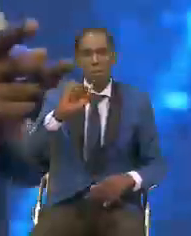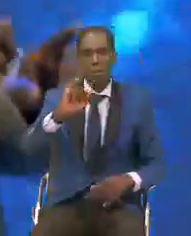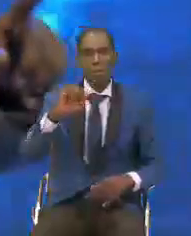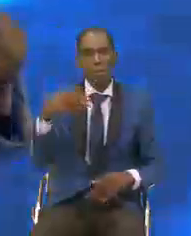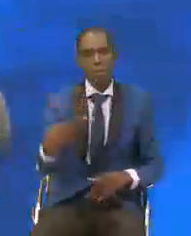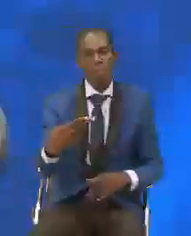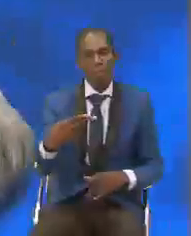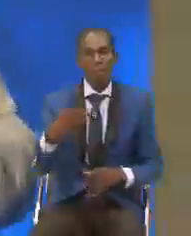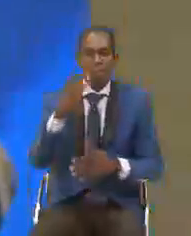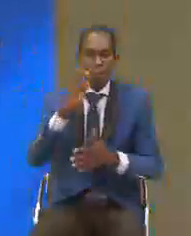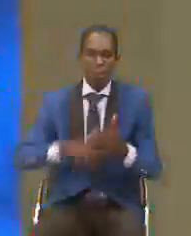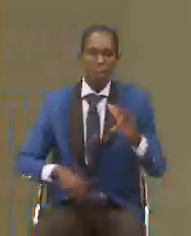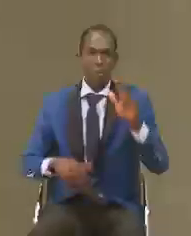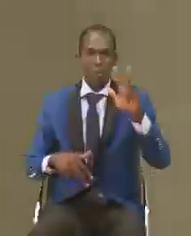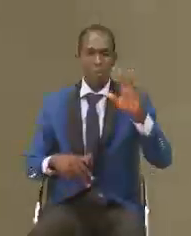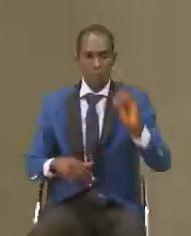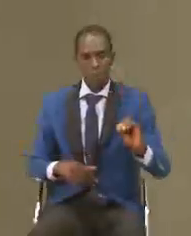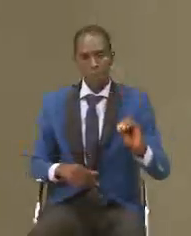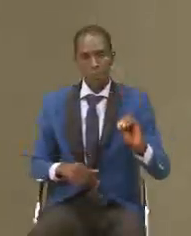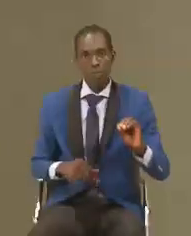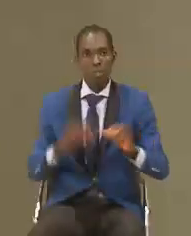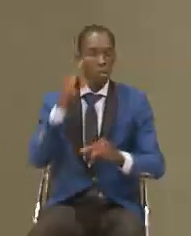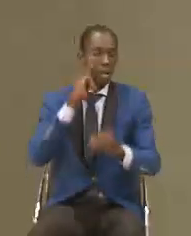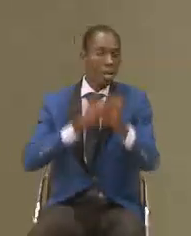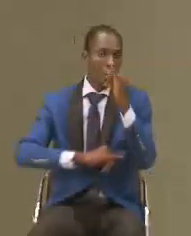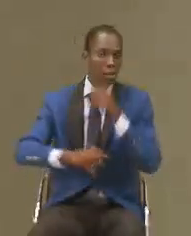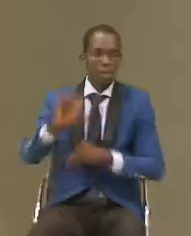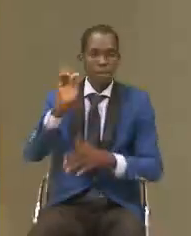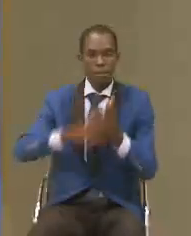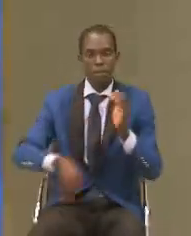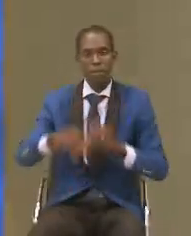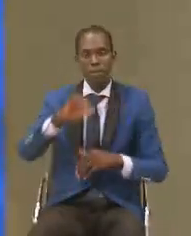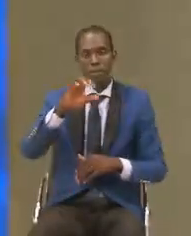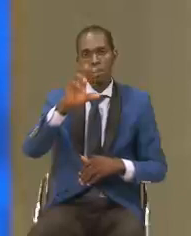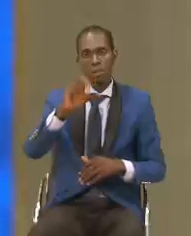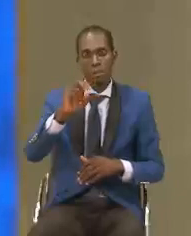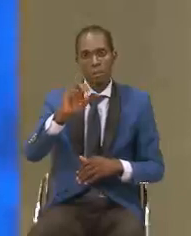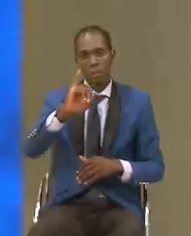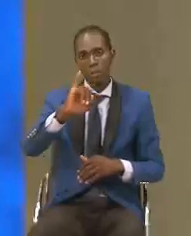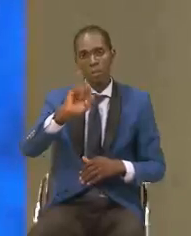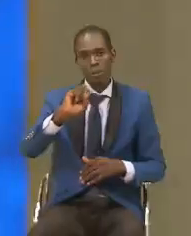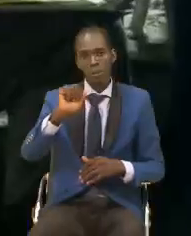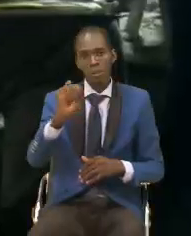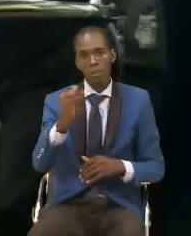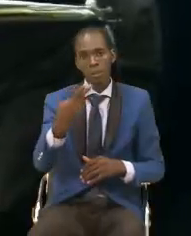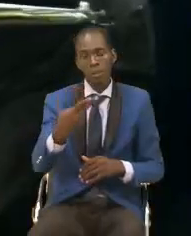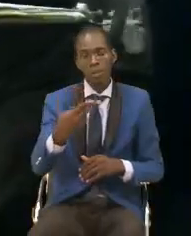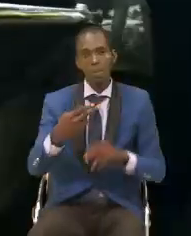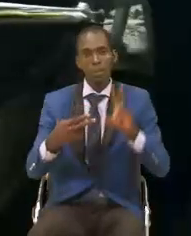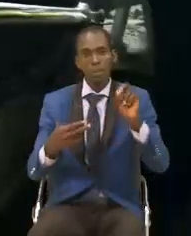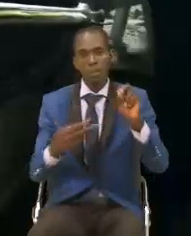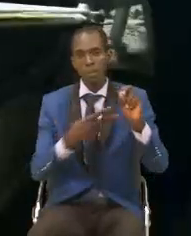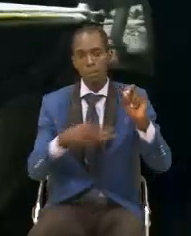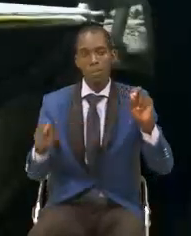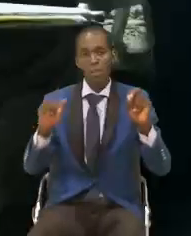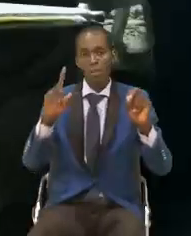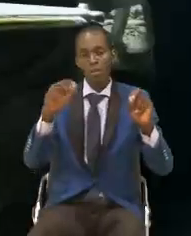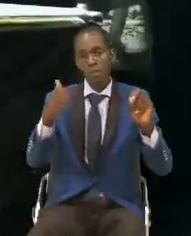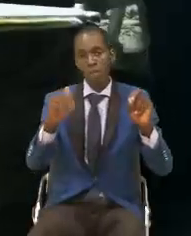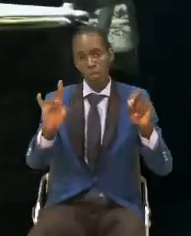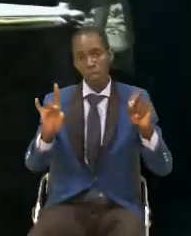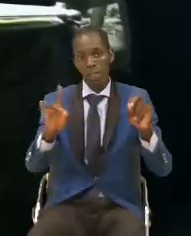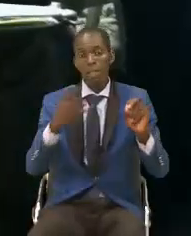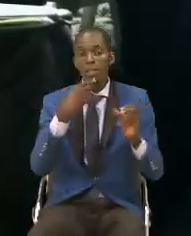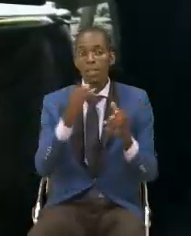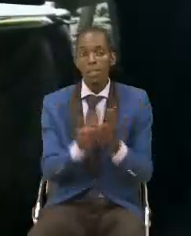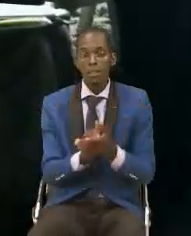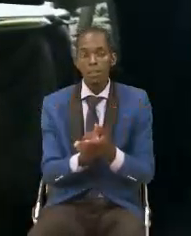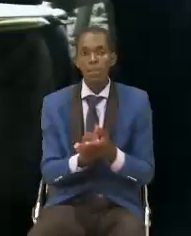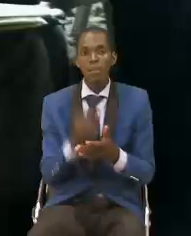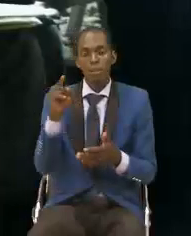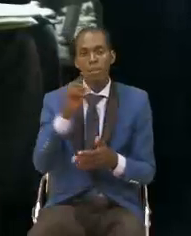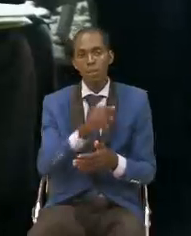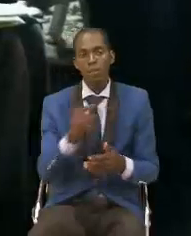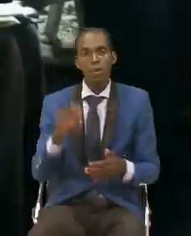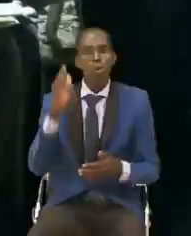in isaiah chapter 30 verse 18 i say chapter 30 reading from verse 18 it says therefore